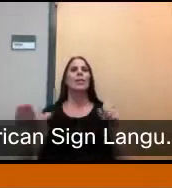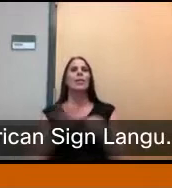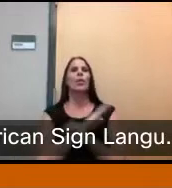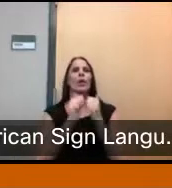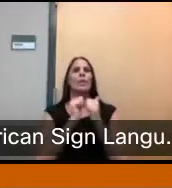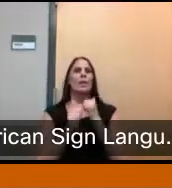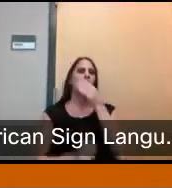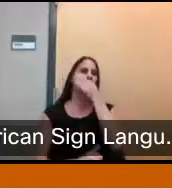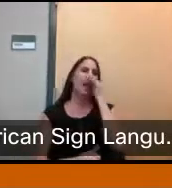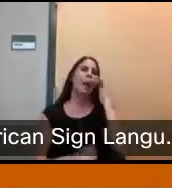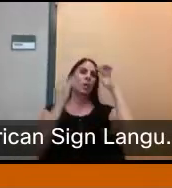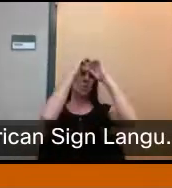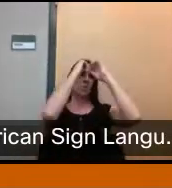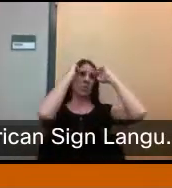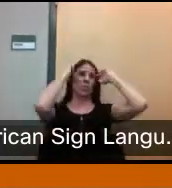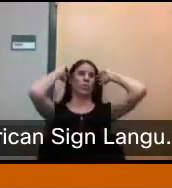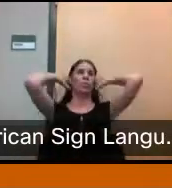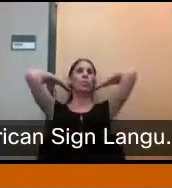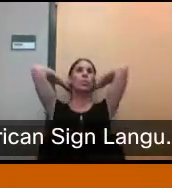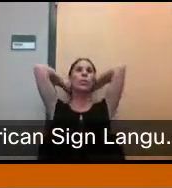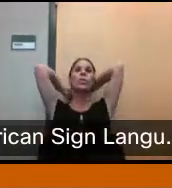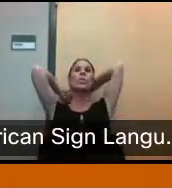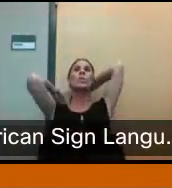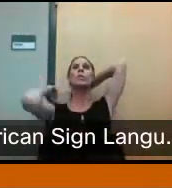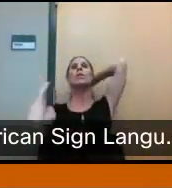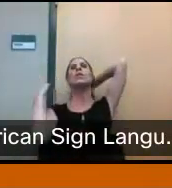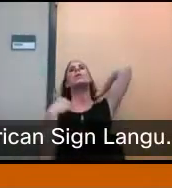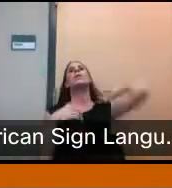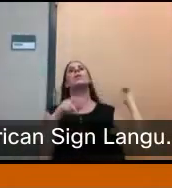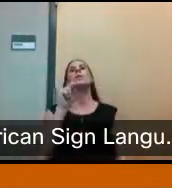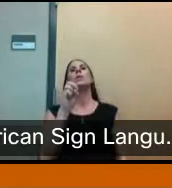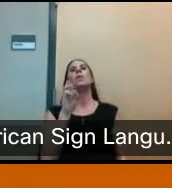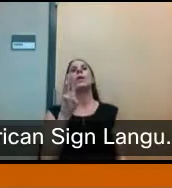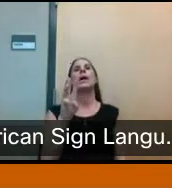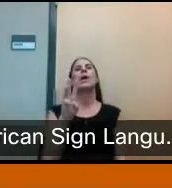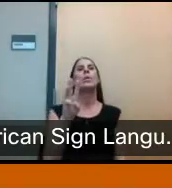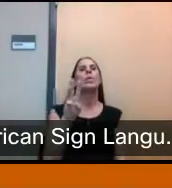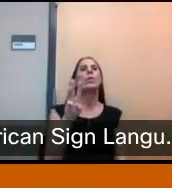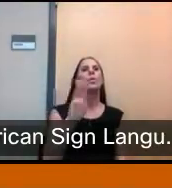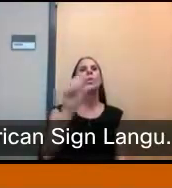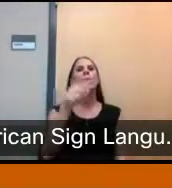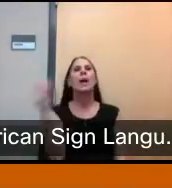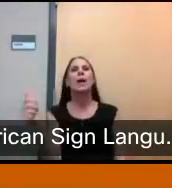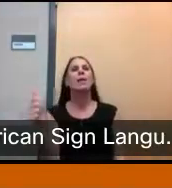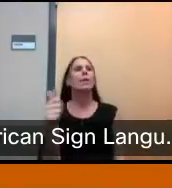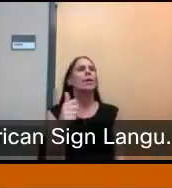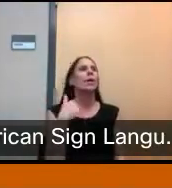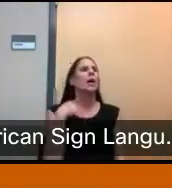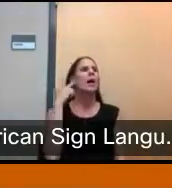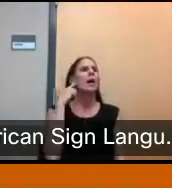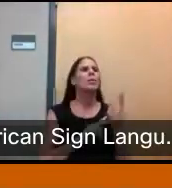Now, what what else I hear, I hear people saying good. Like, a lot of I heard someone,